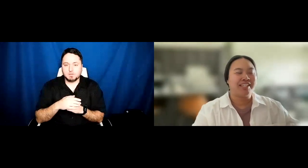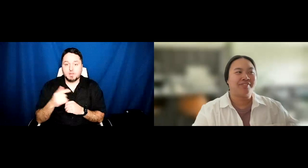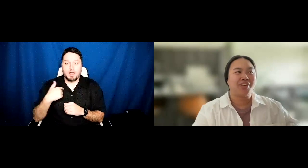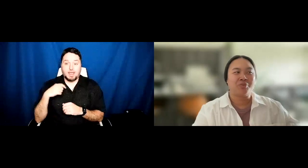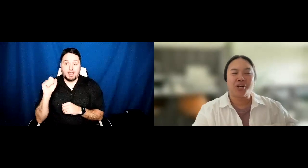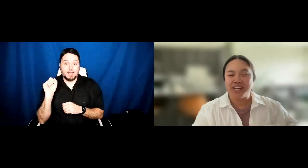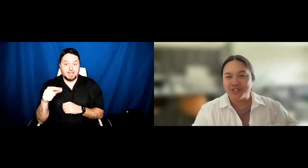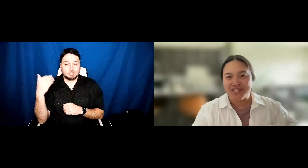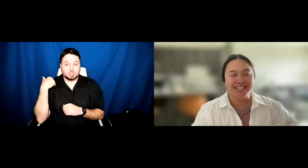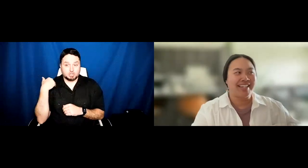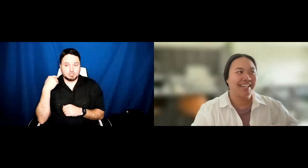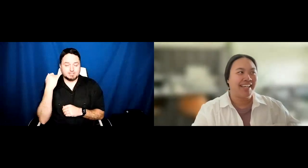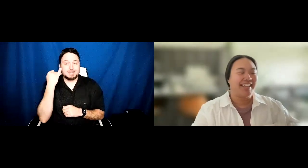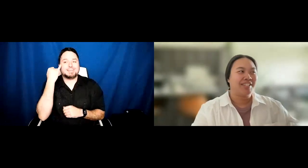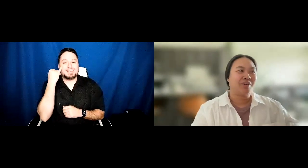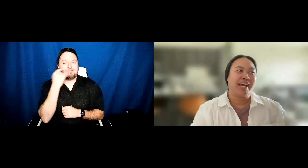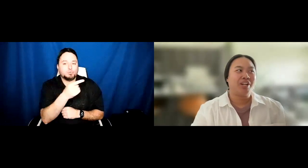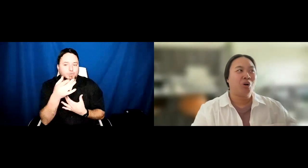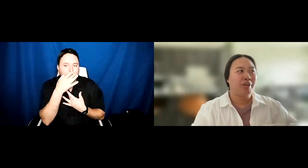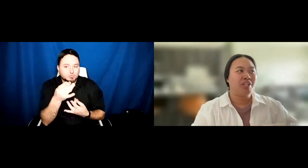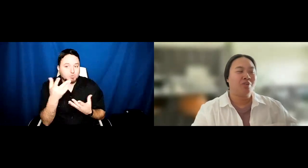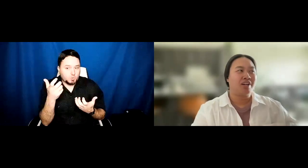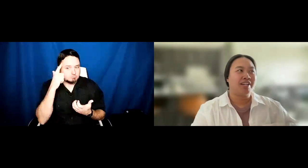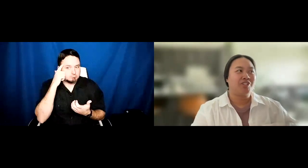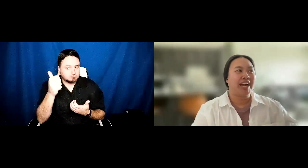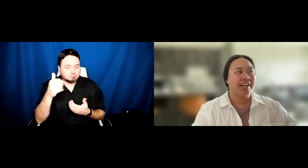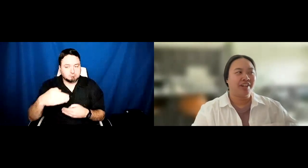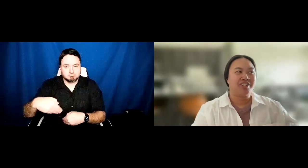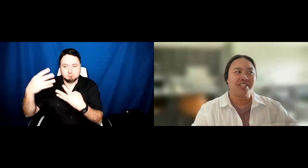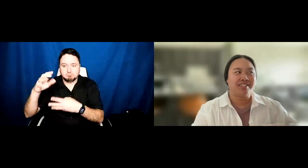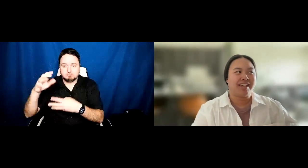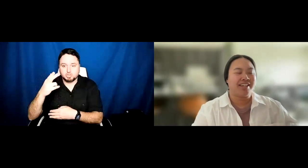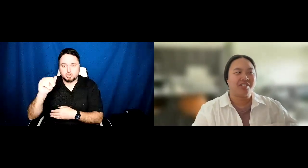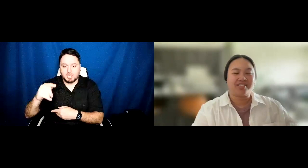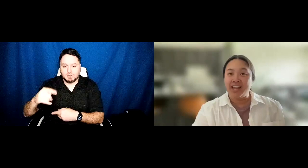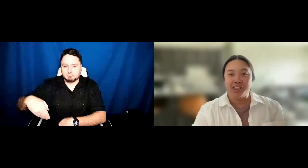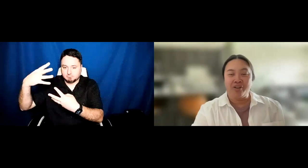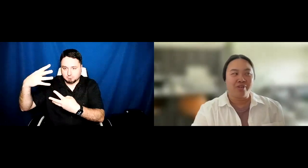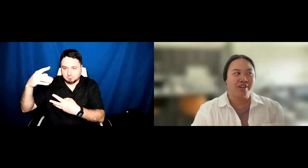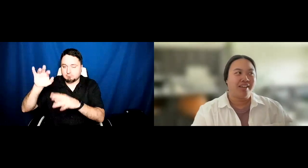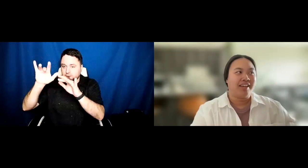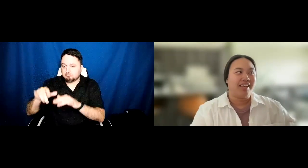if you are interested to go ahead and open your chat functions and just say hello